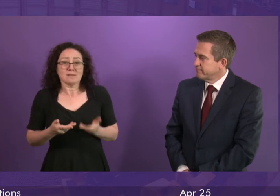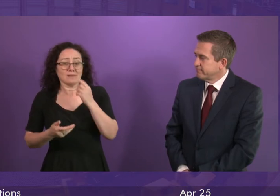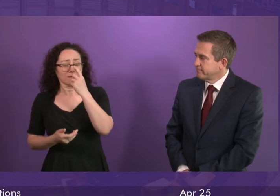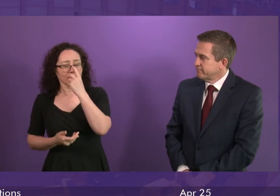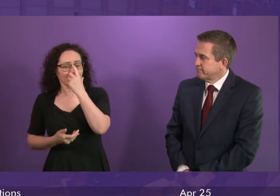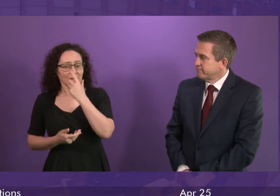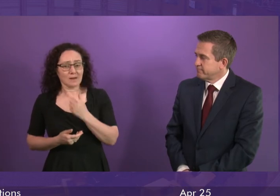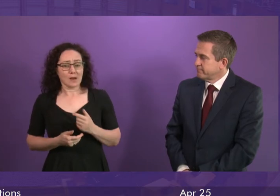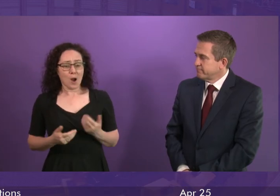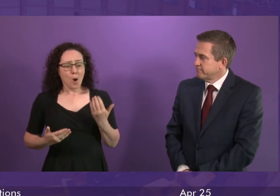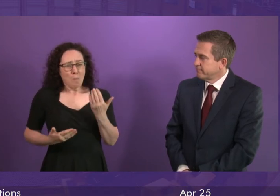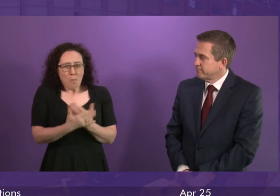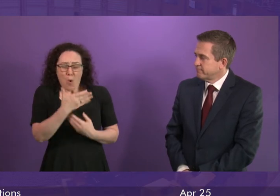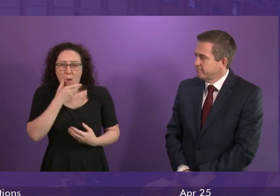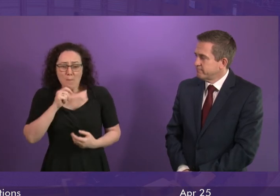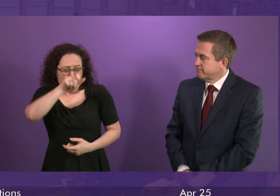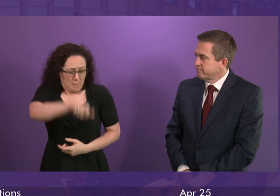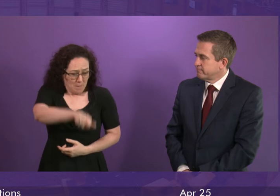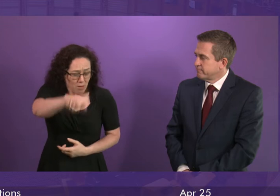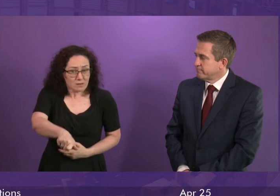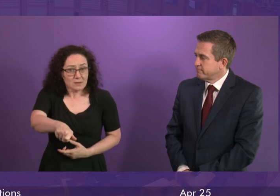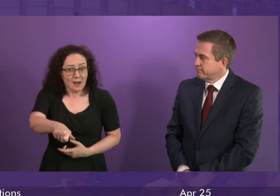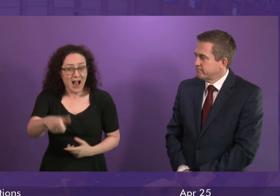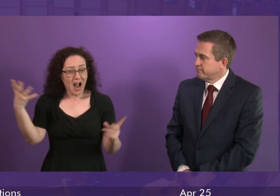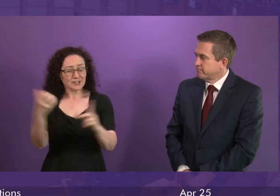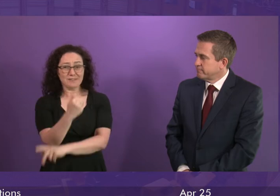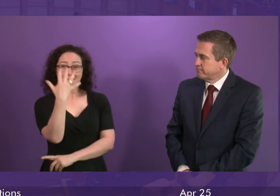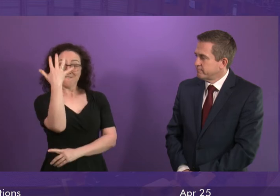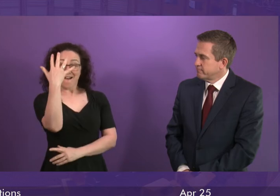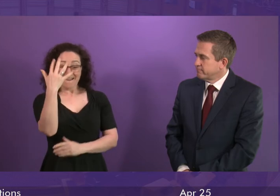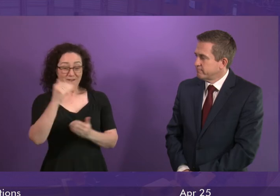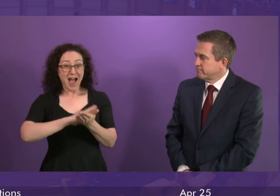leave school with five highers or more has actually gone up significantly over the past